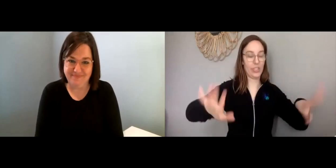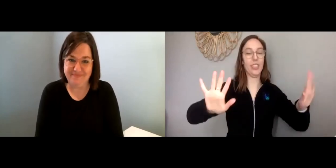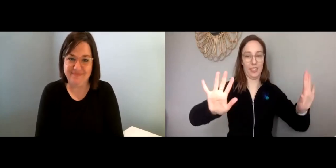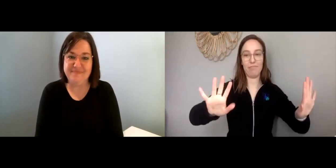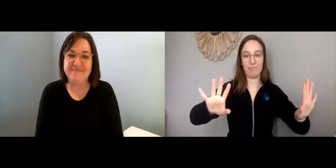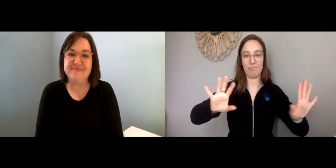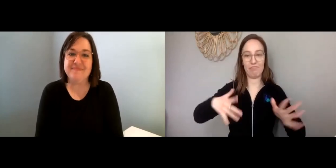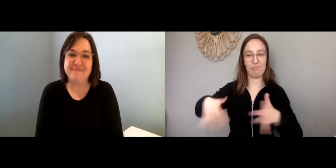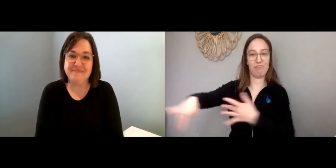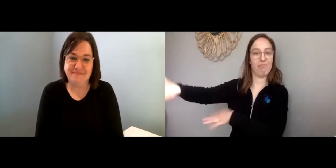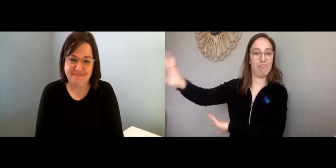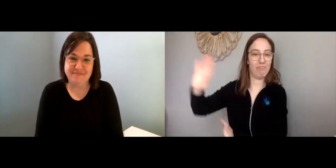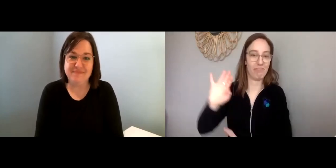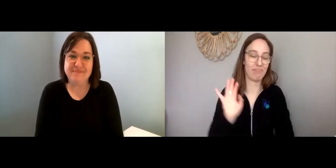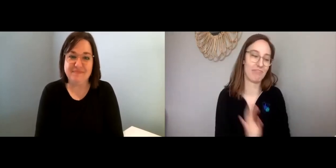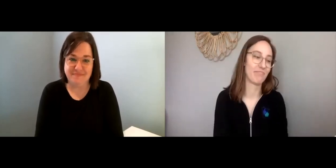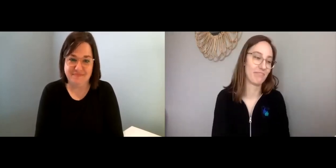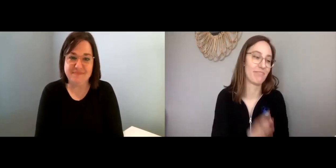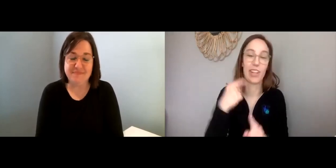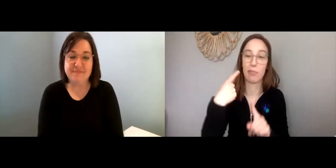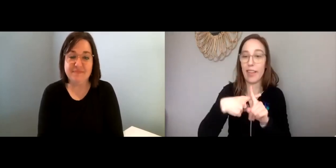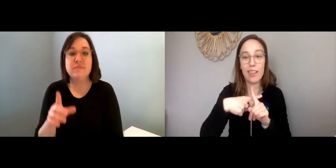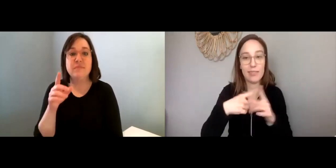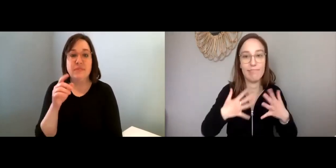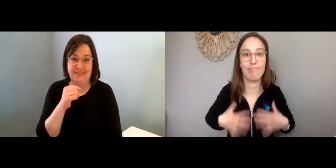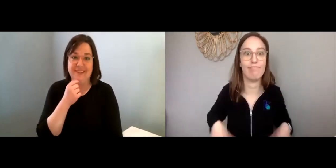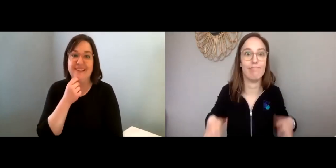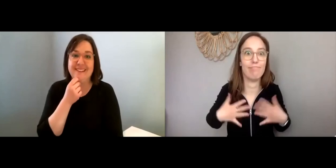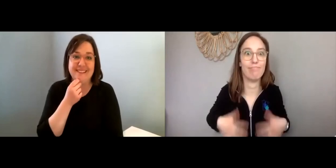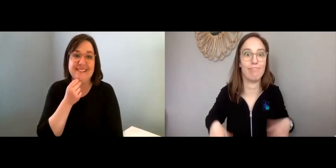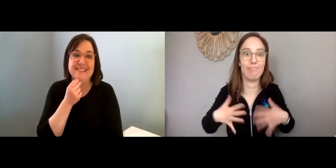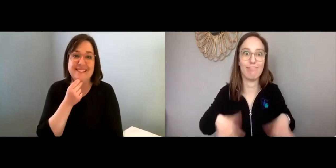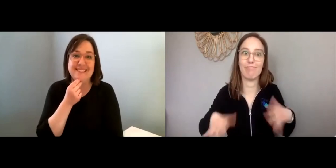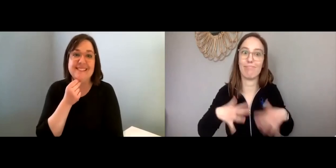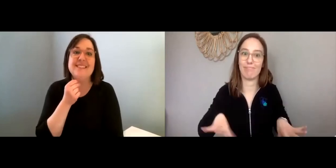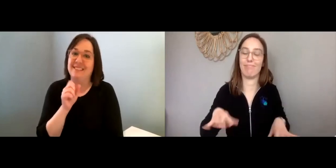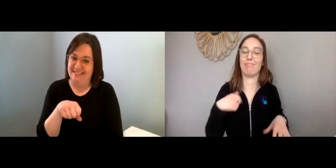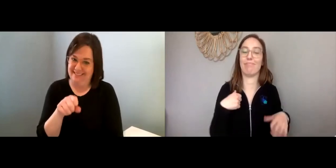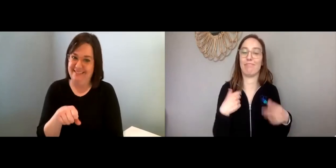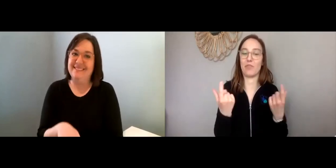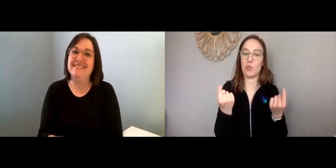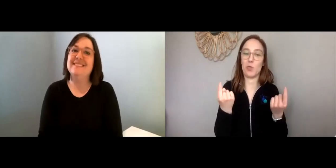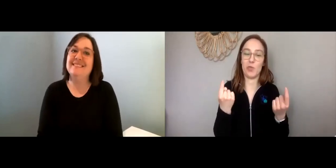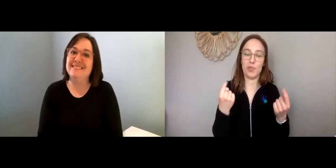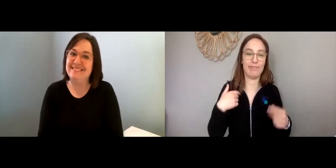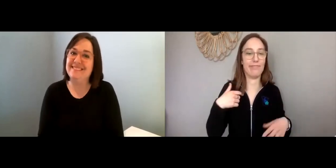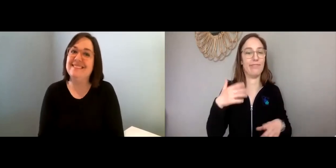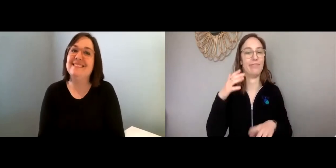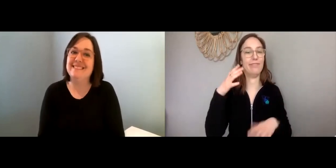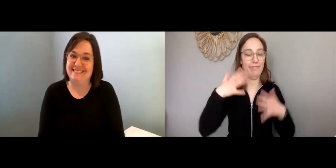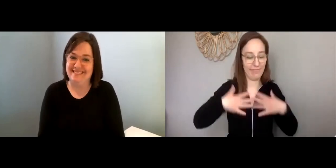And then when I’m all done with work, I can just put it aside. Plus I still get dressed for work!